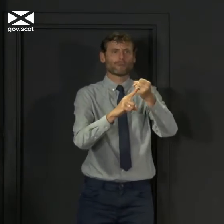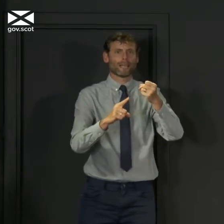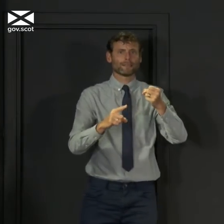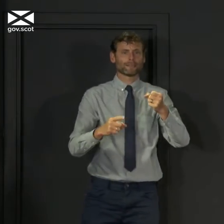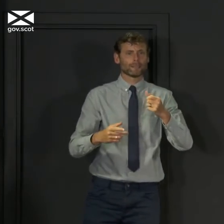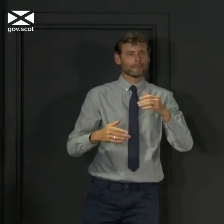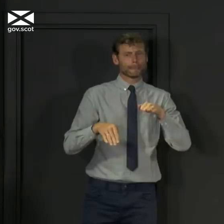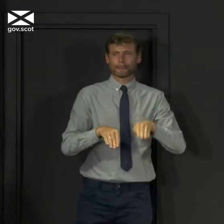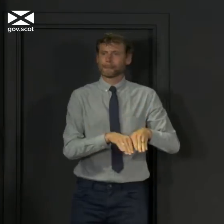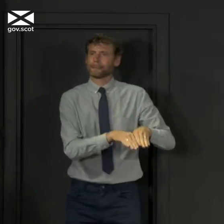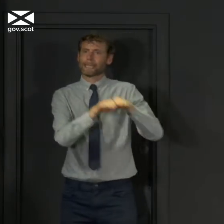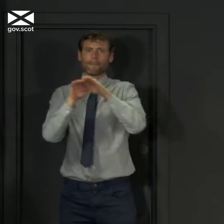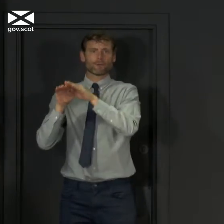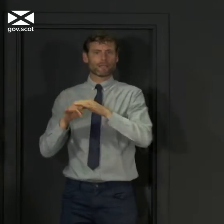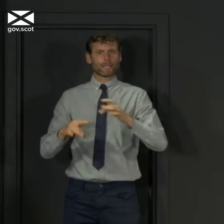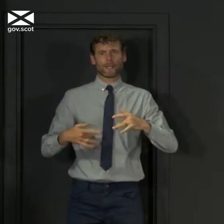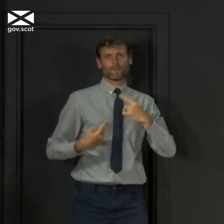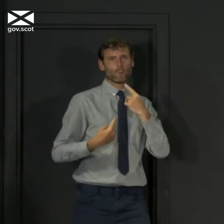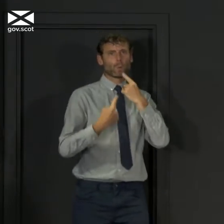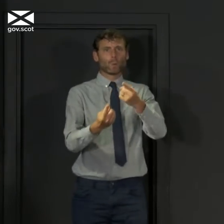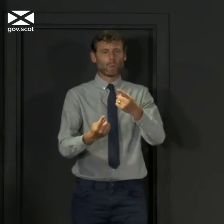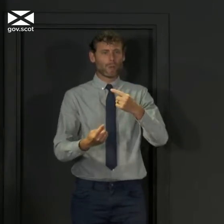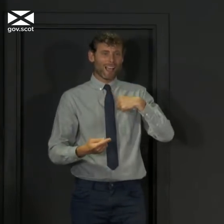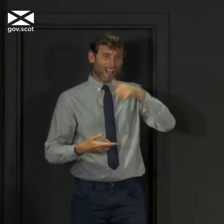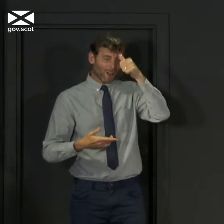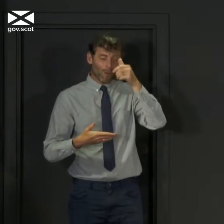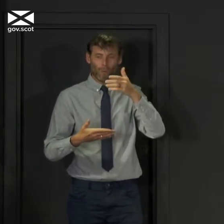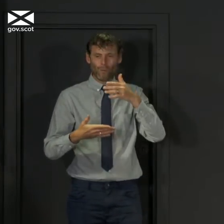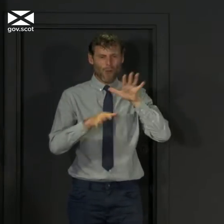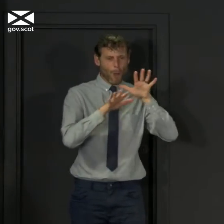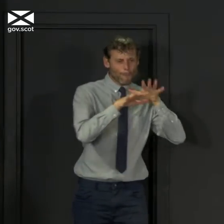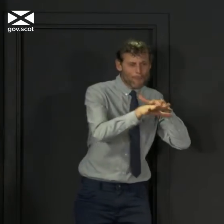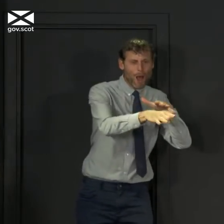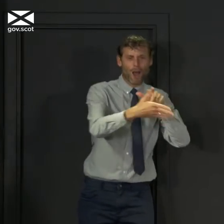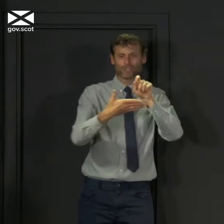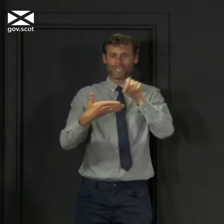expression is, not just at elections but through marches and gatherings. I've taken part in